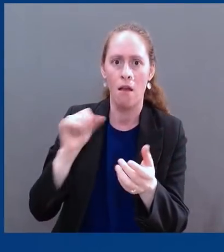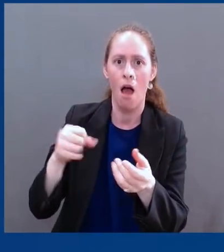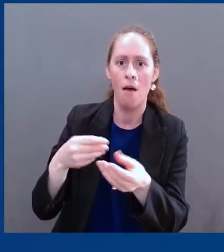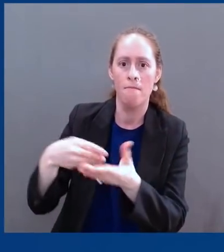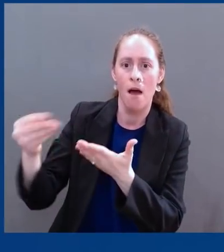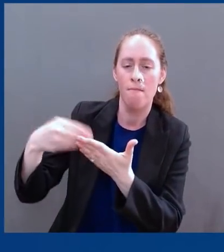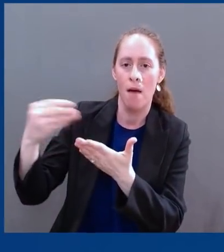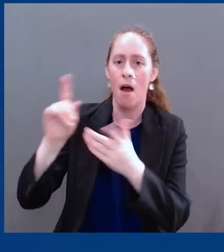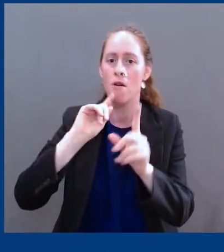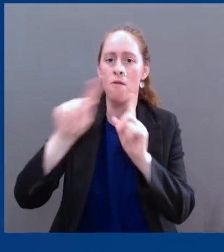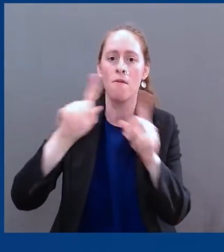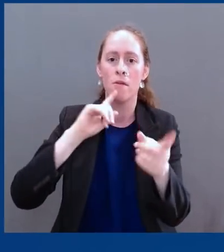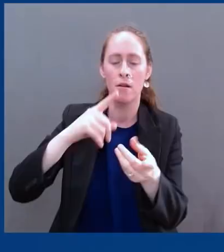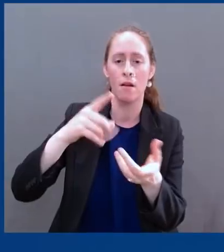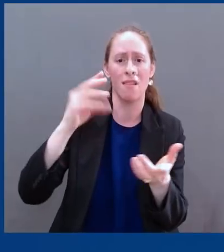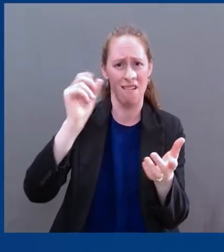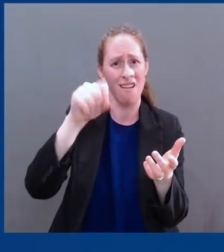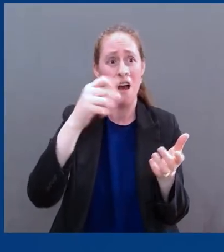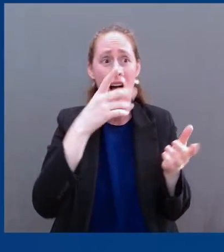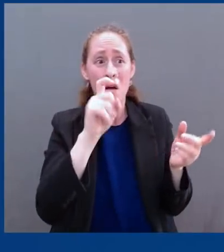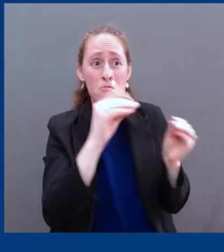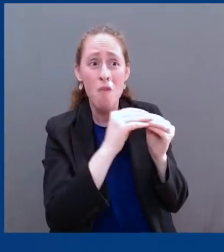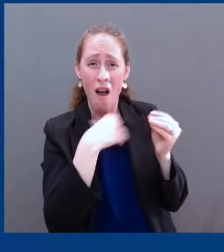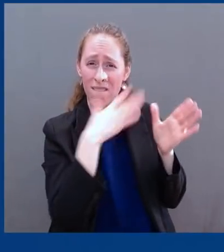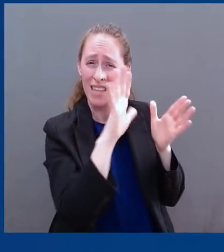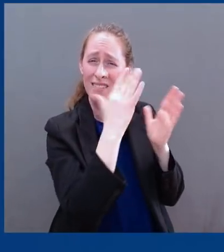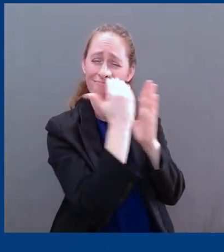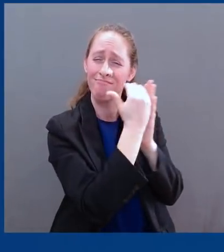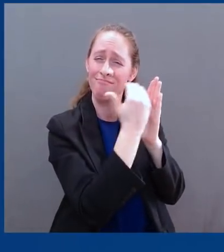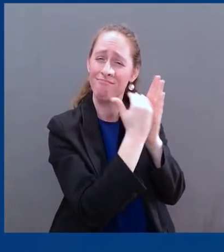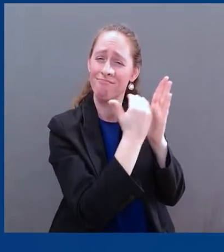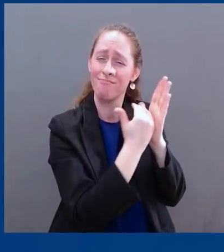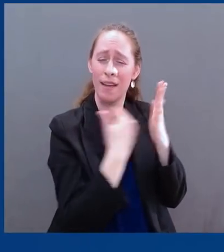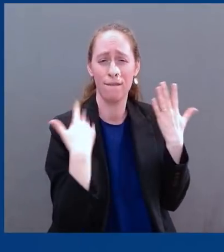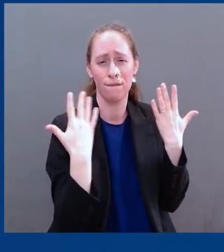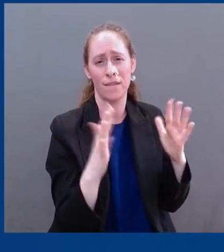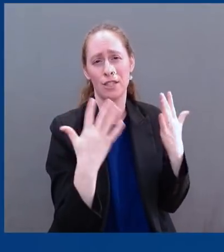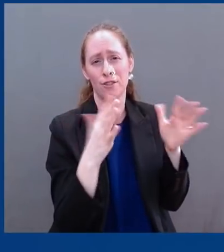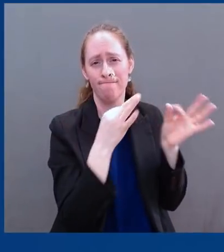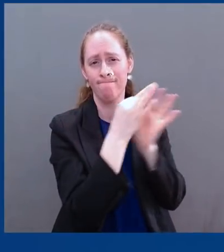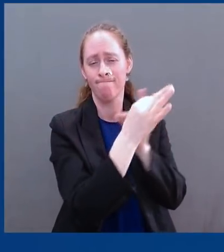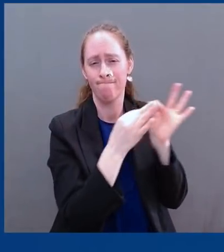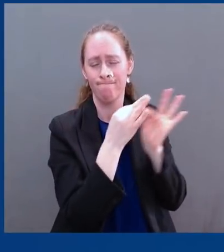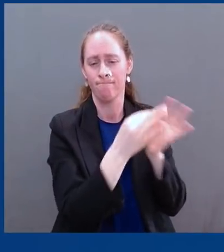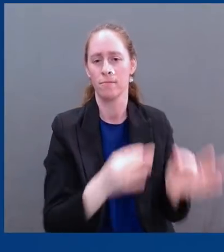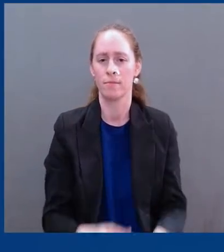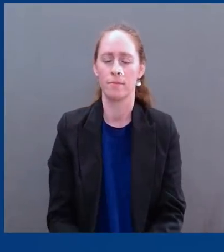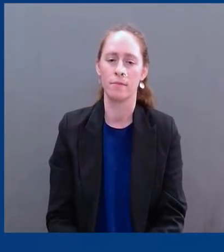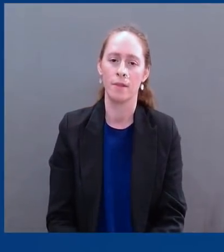how it will be deployed against additional purchase of monoclonals and pills and vaccines,